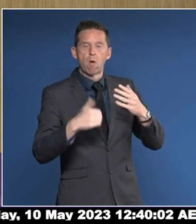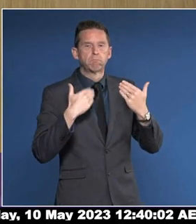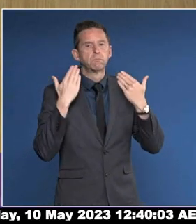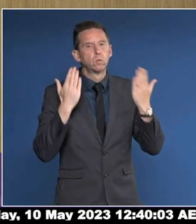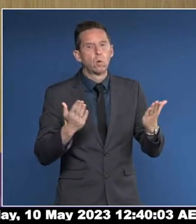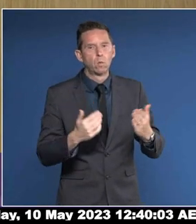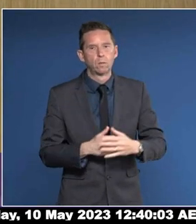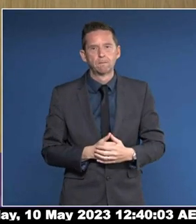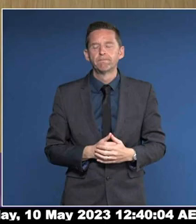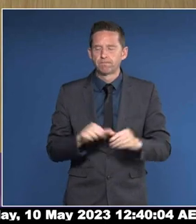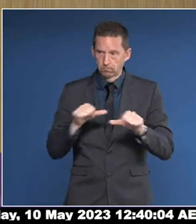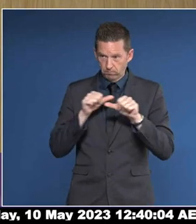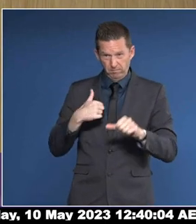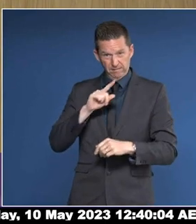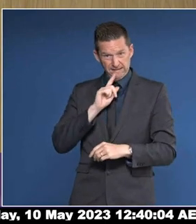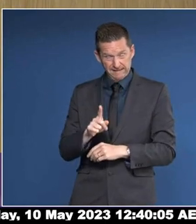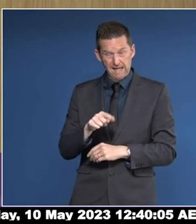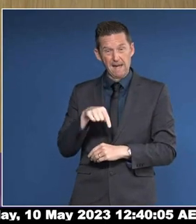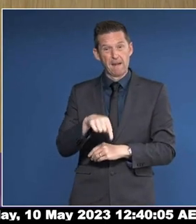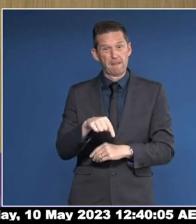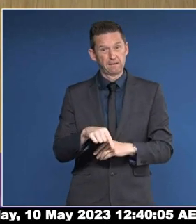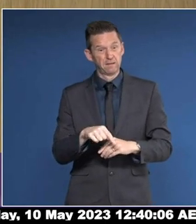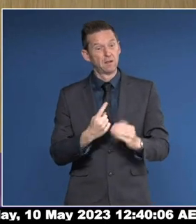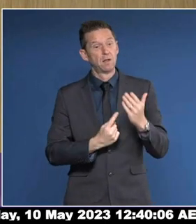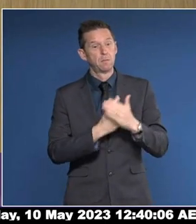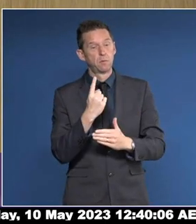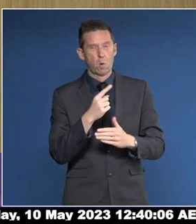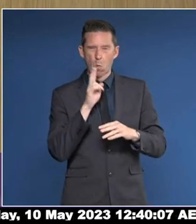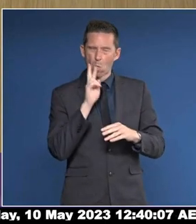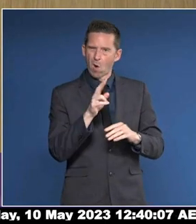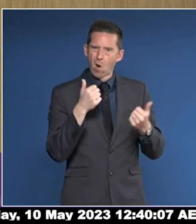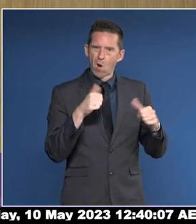Can I put to you this is an occasion where the system seems to be working reasonably